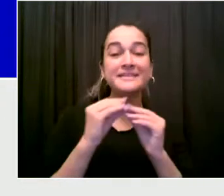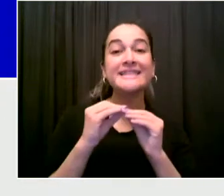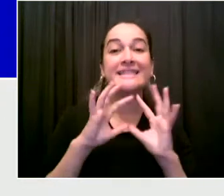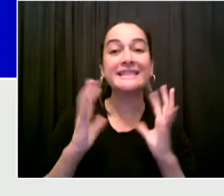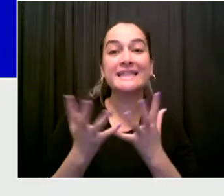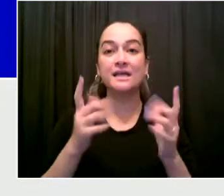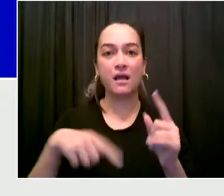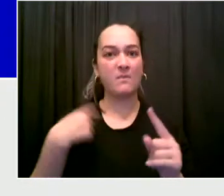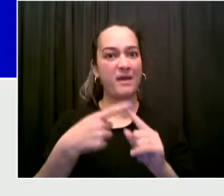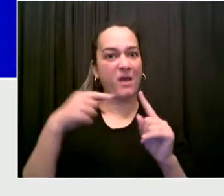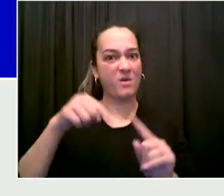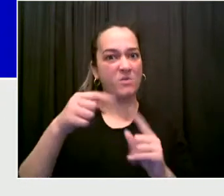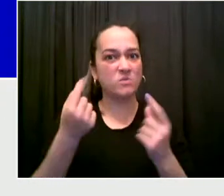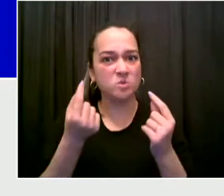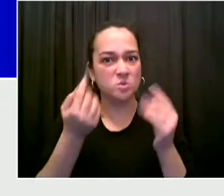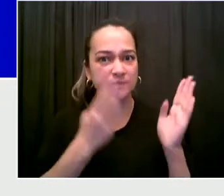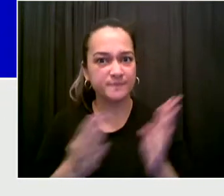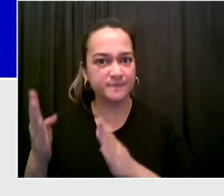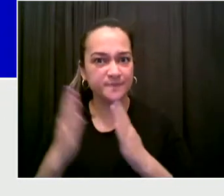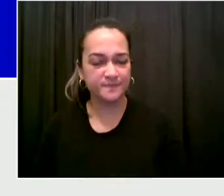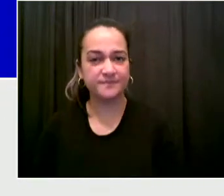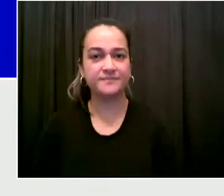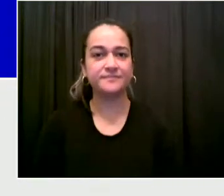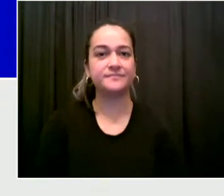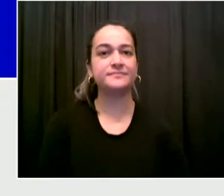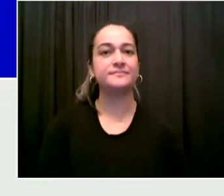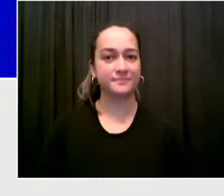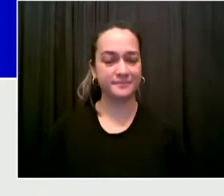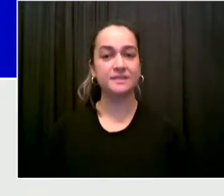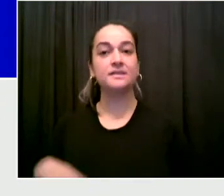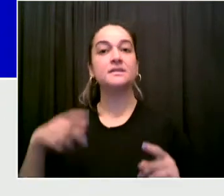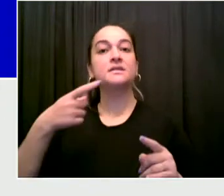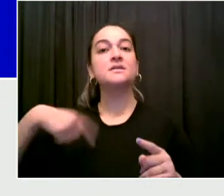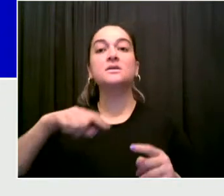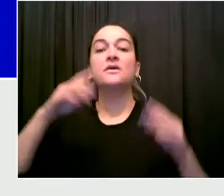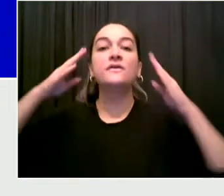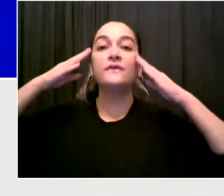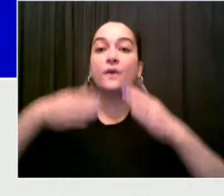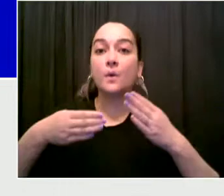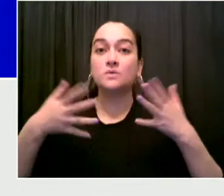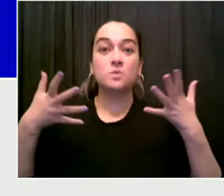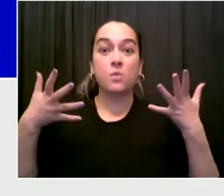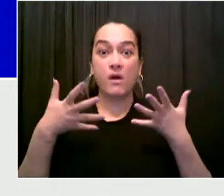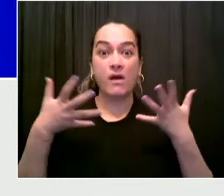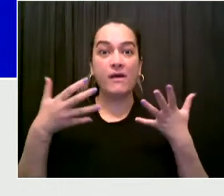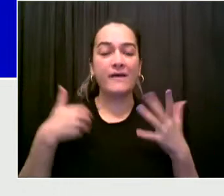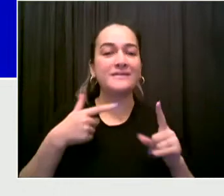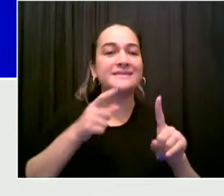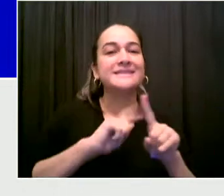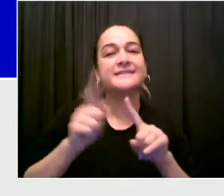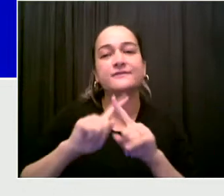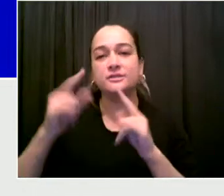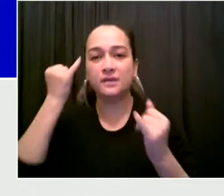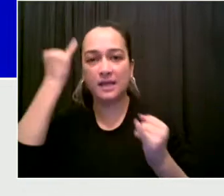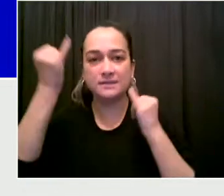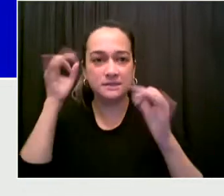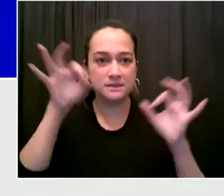TO TALK ABOUT COMMON CAUSE. I WANT TO GIVE